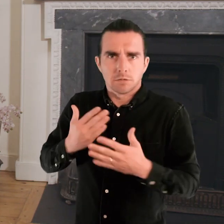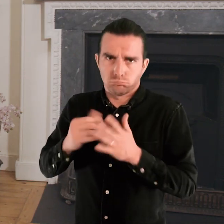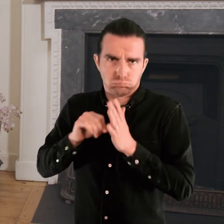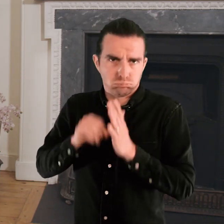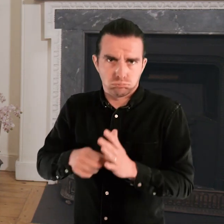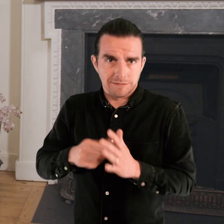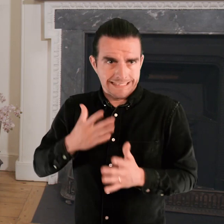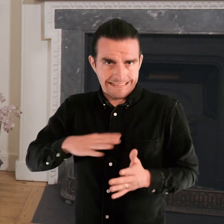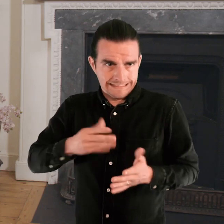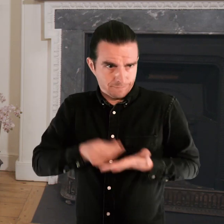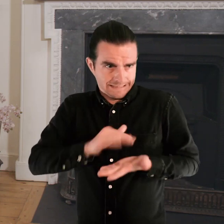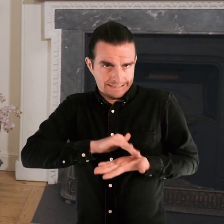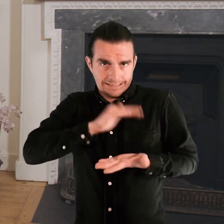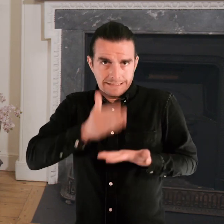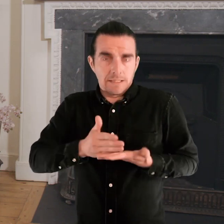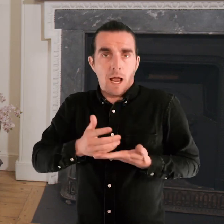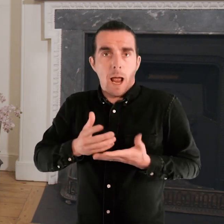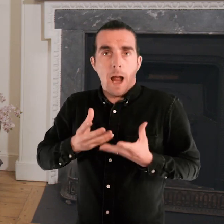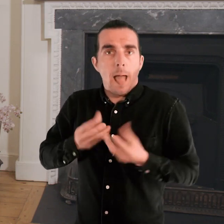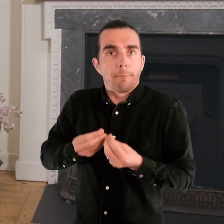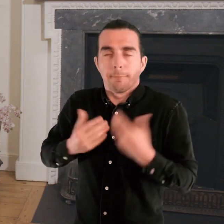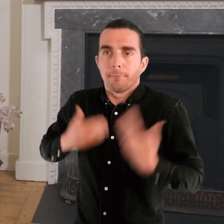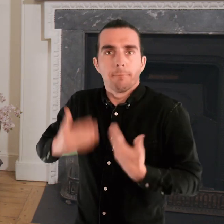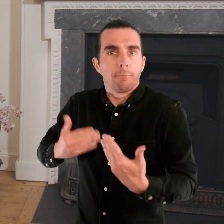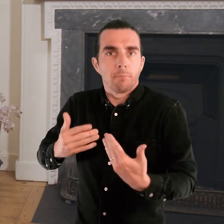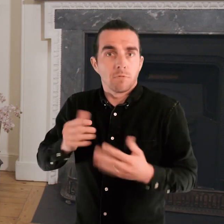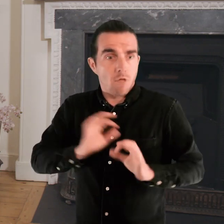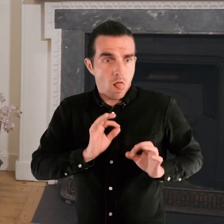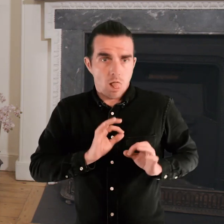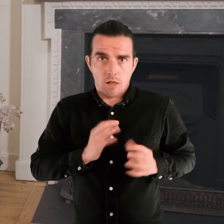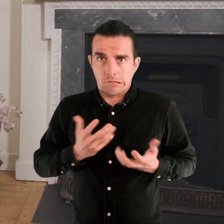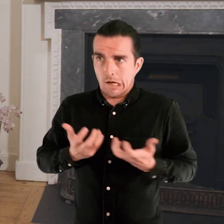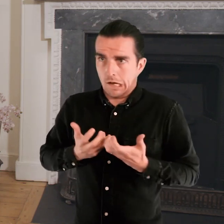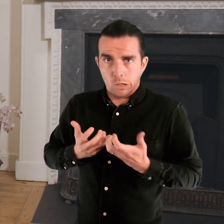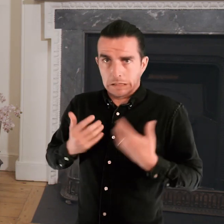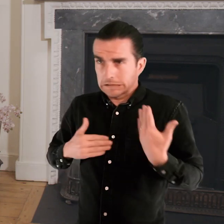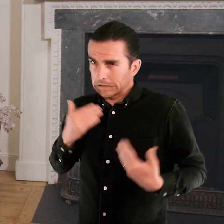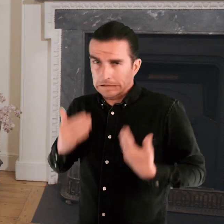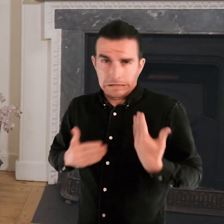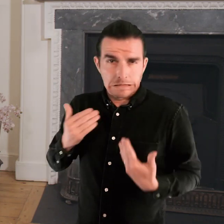without a small amount of capital. And there’s going to be great opportunities